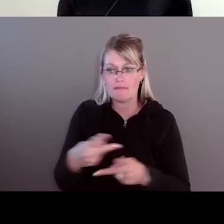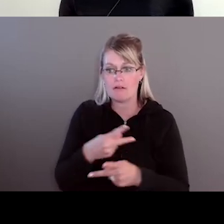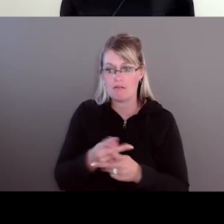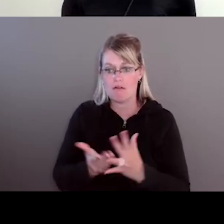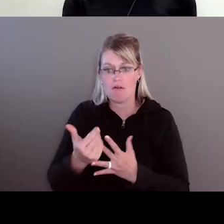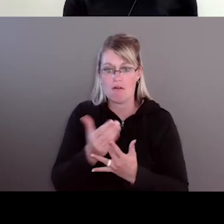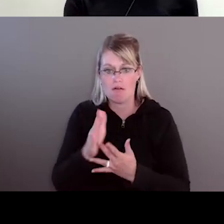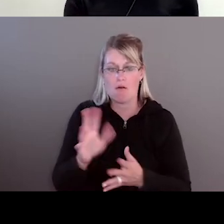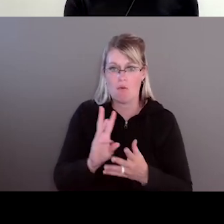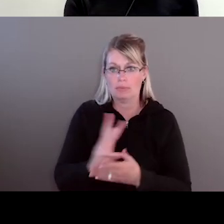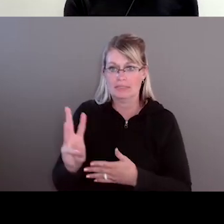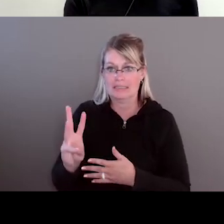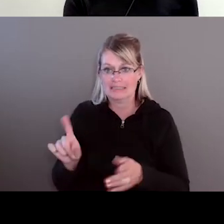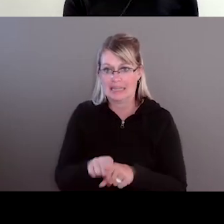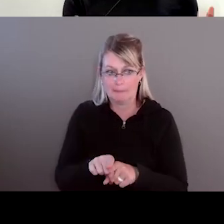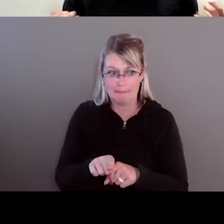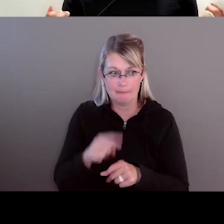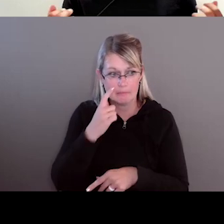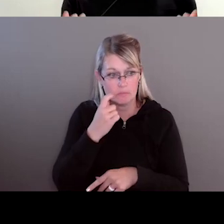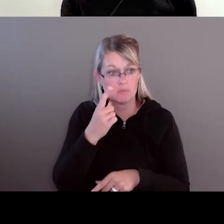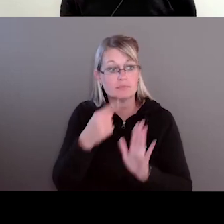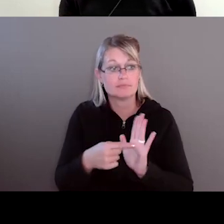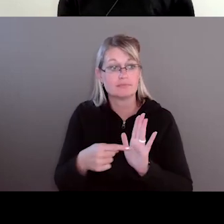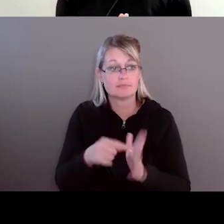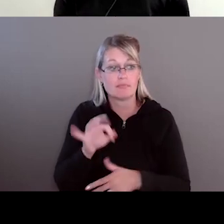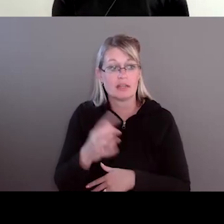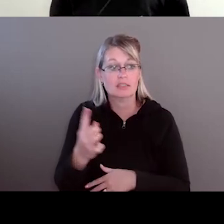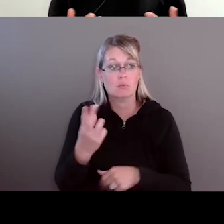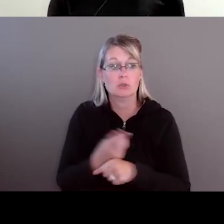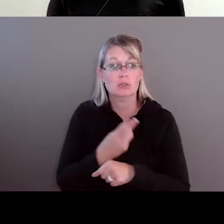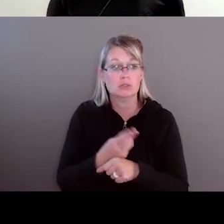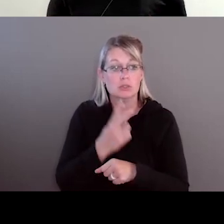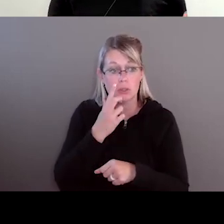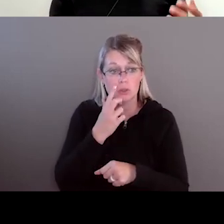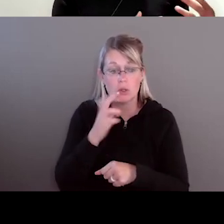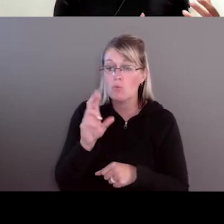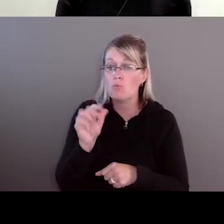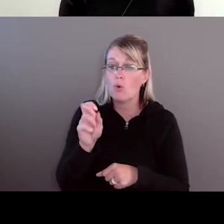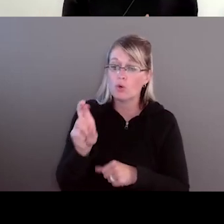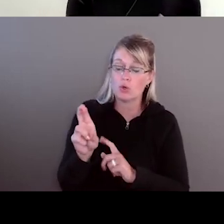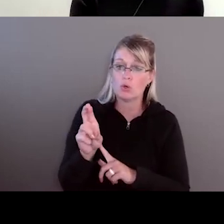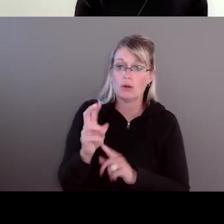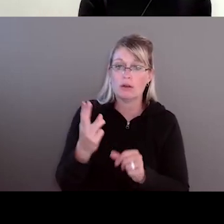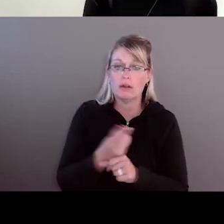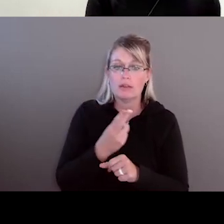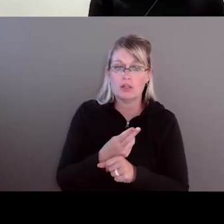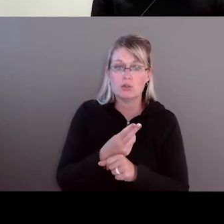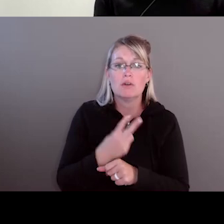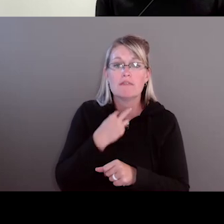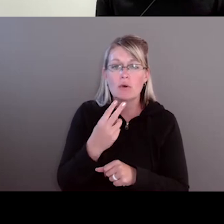same way. Take for instance if someone is using the rotor and they are using the voice over rotor